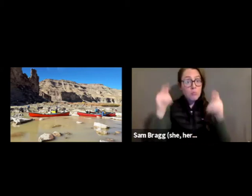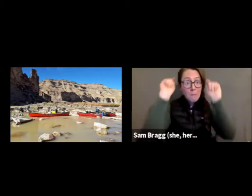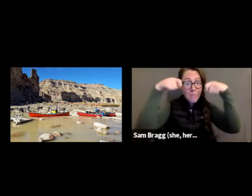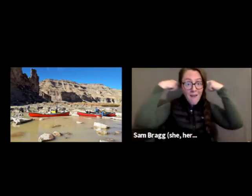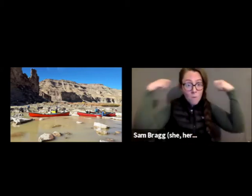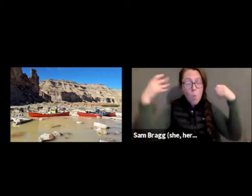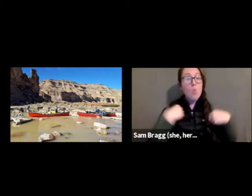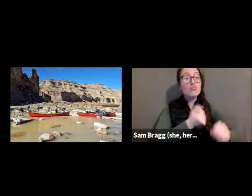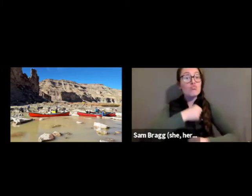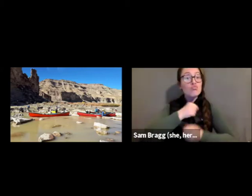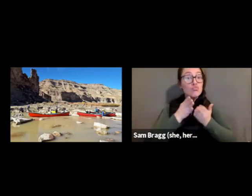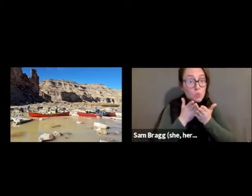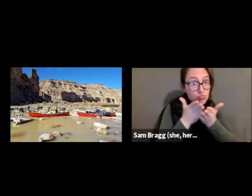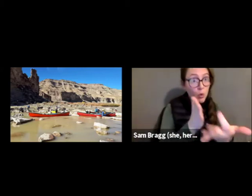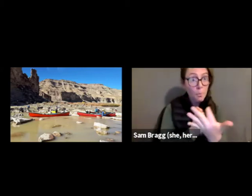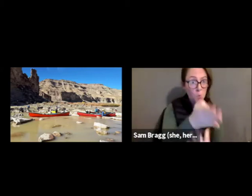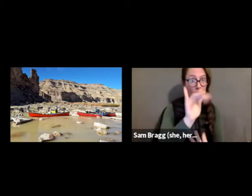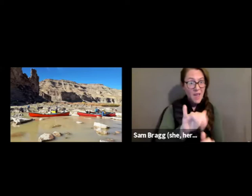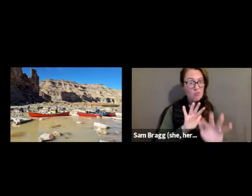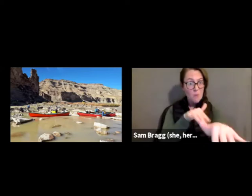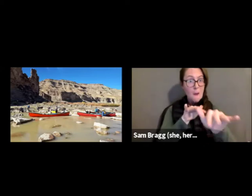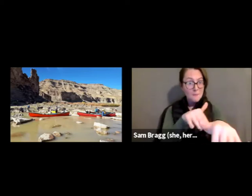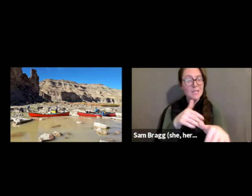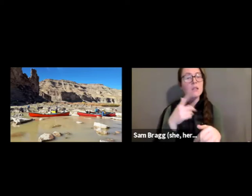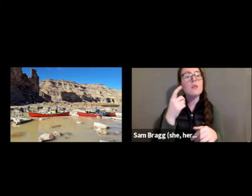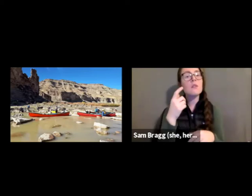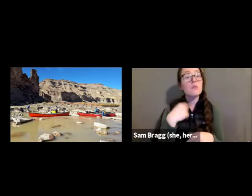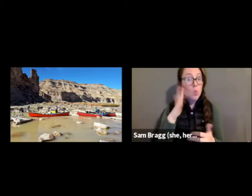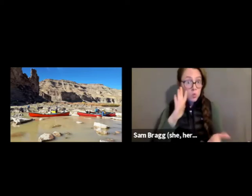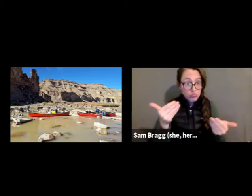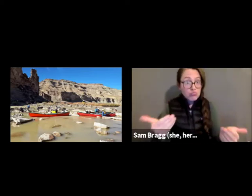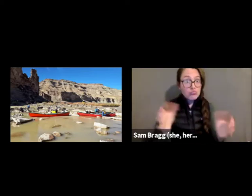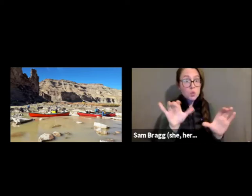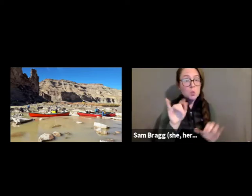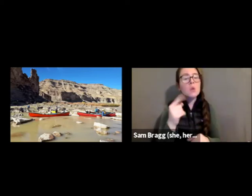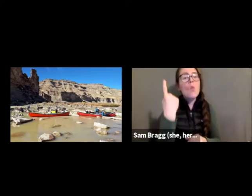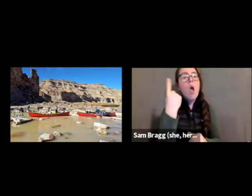a little rapid but she had a blindfold on and she was canoeing right up to the rapid so immediately